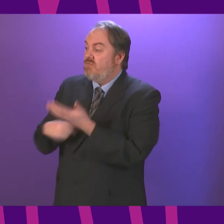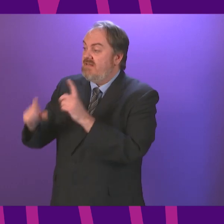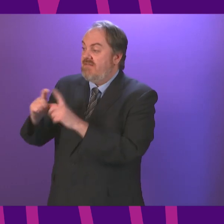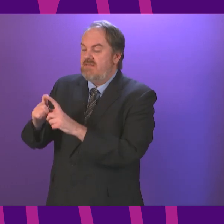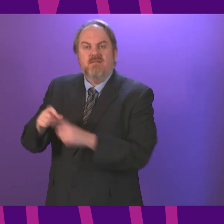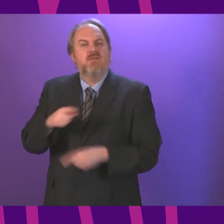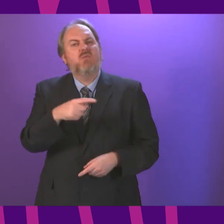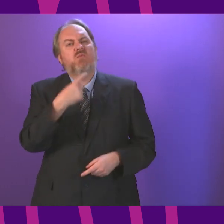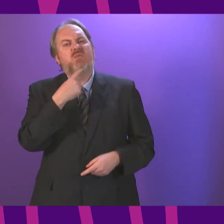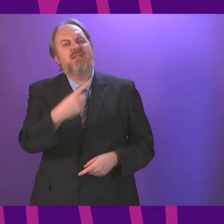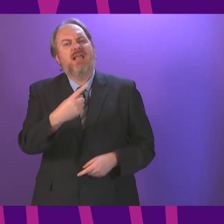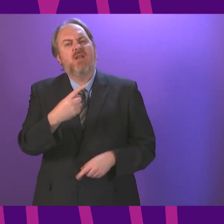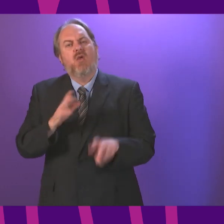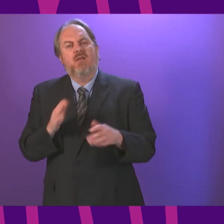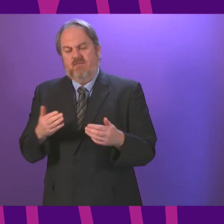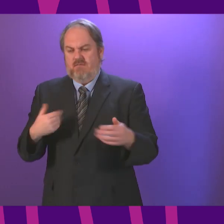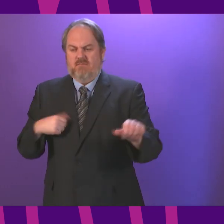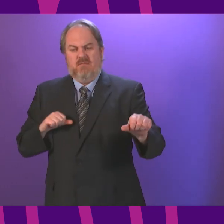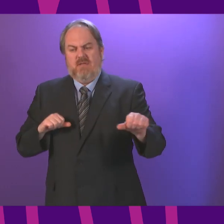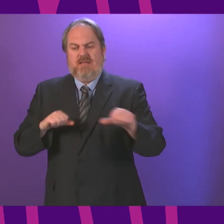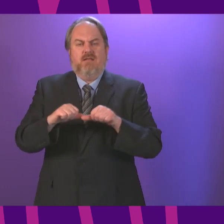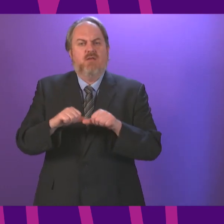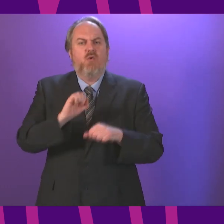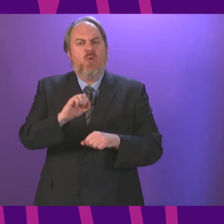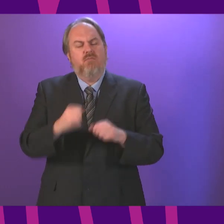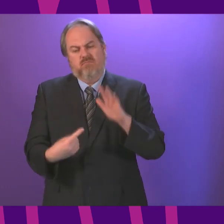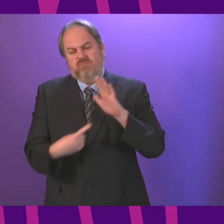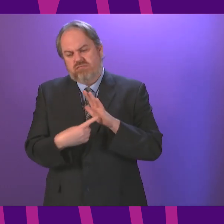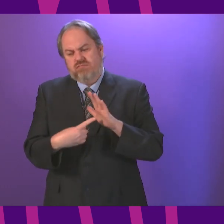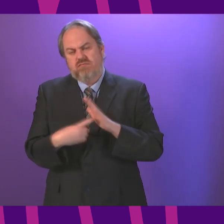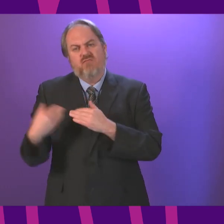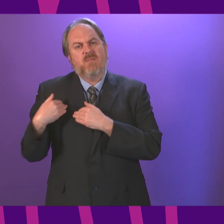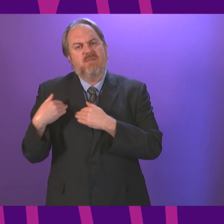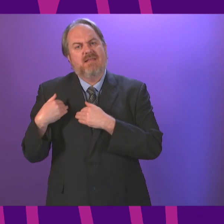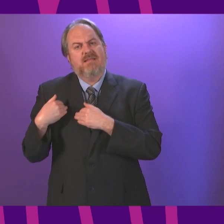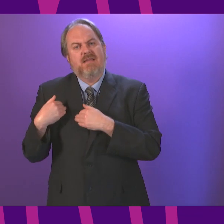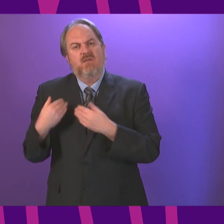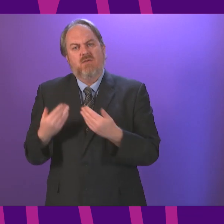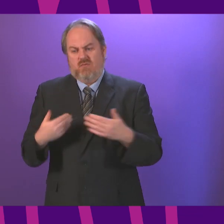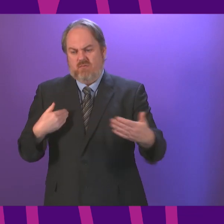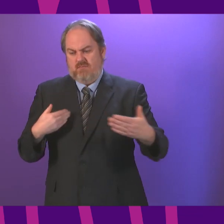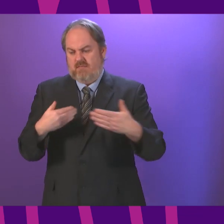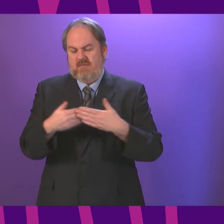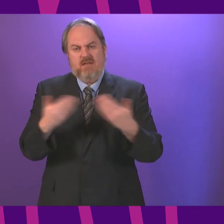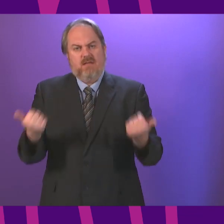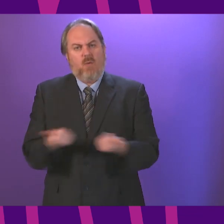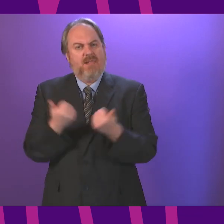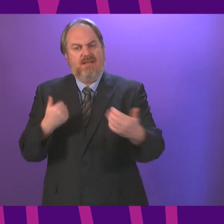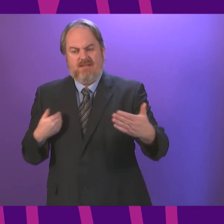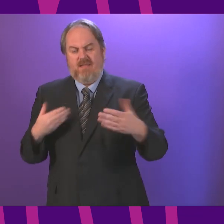gap as her “sacred responsibility”, but the Audit Scotland report is clear that the attainment gap